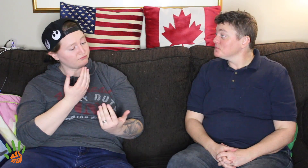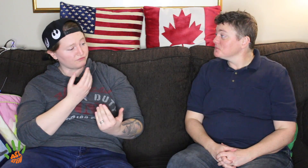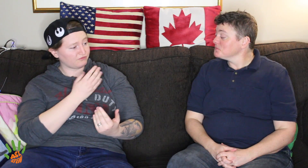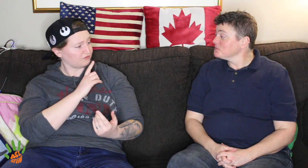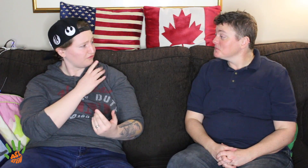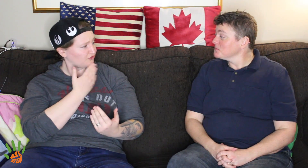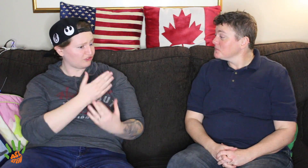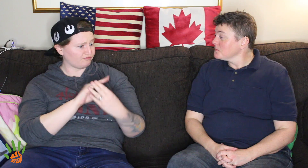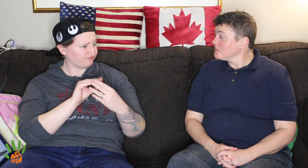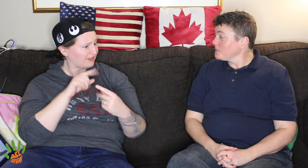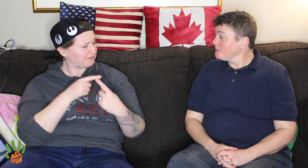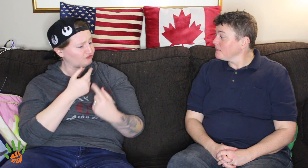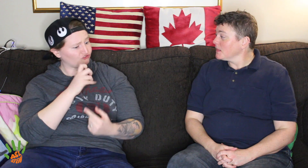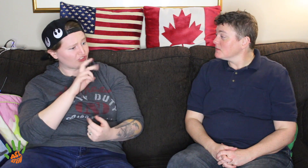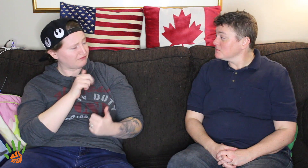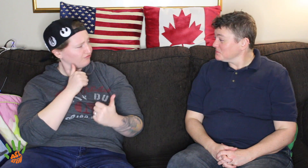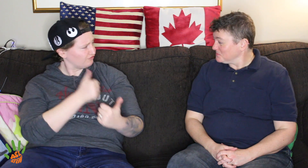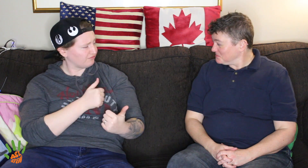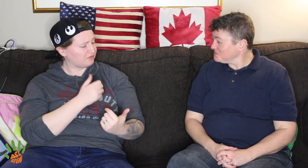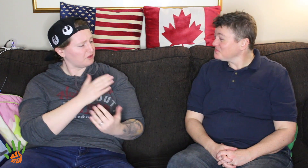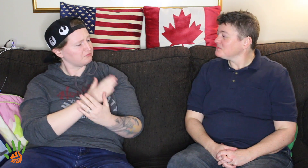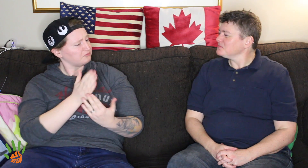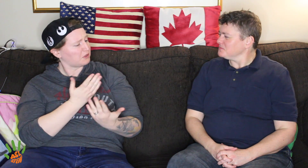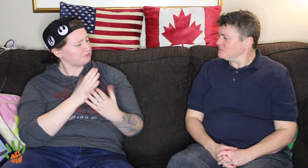[J] Okay, so we've talked about your gender.